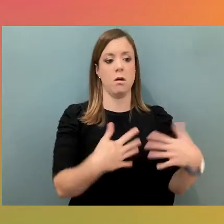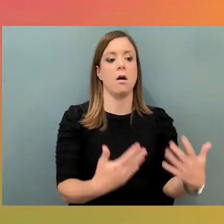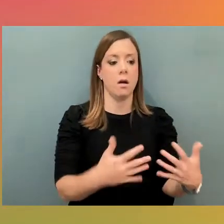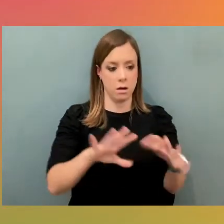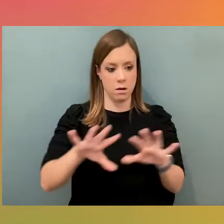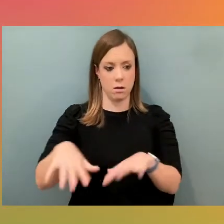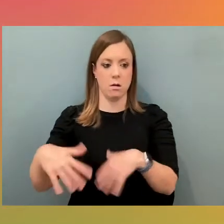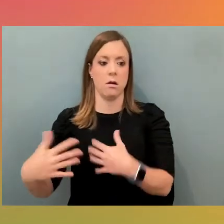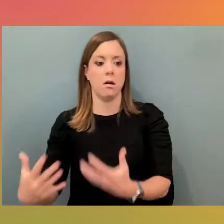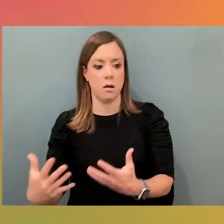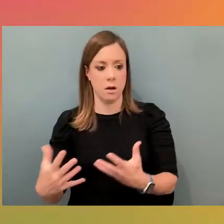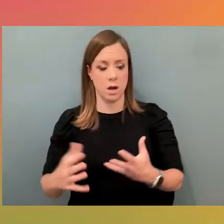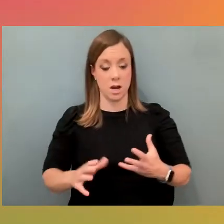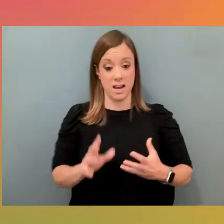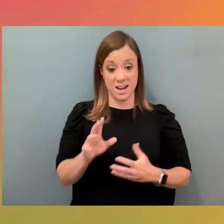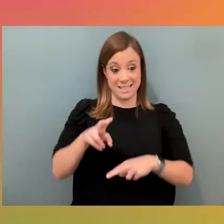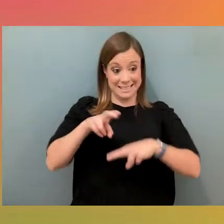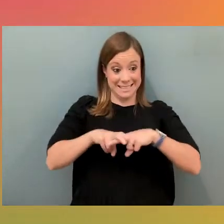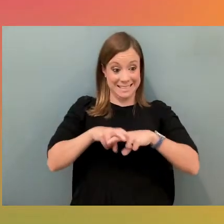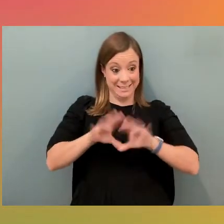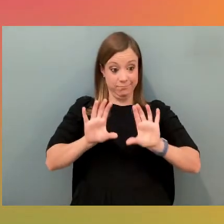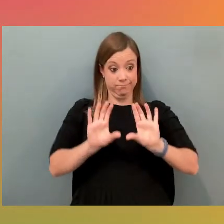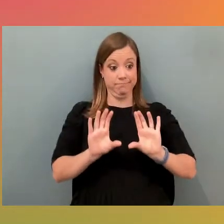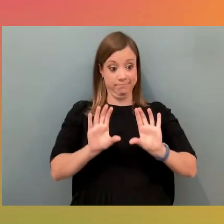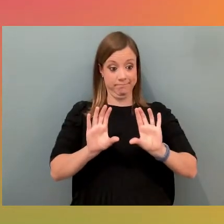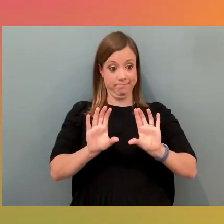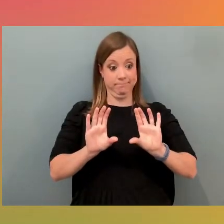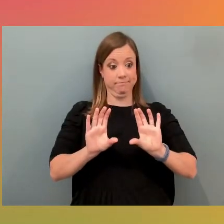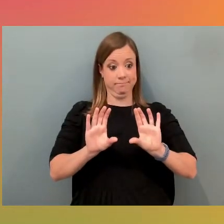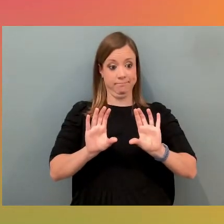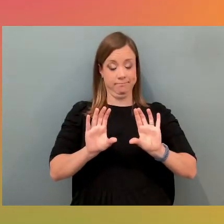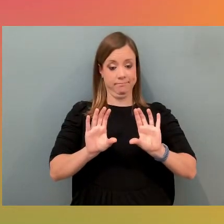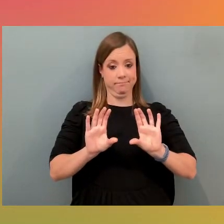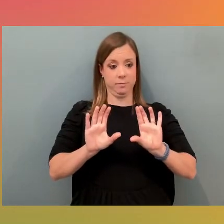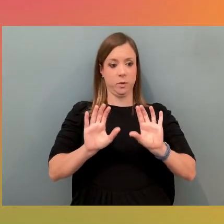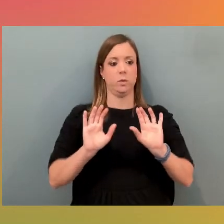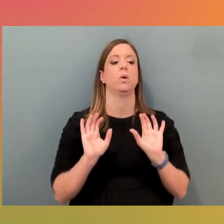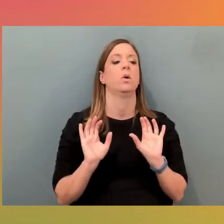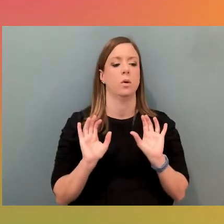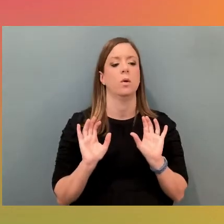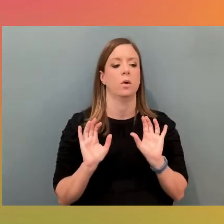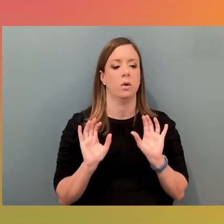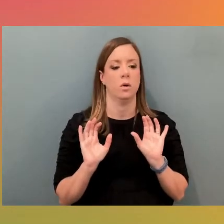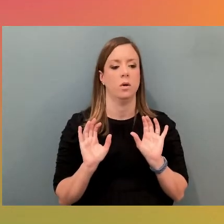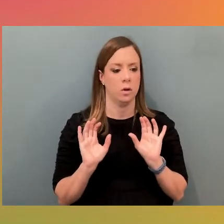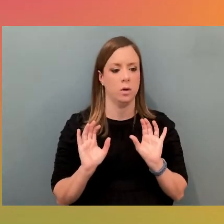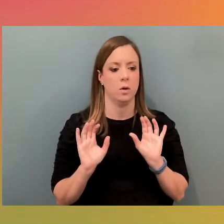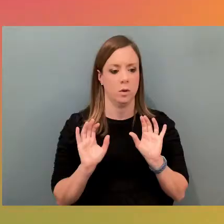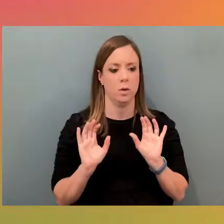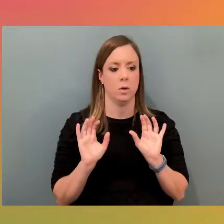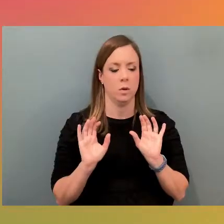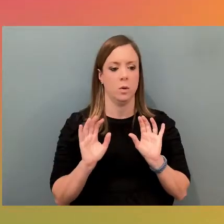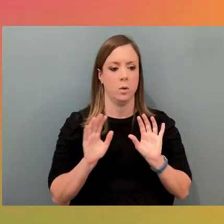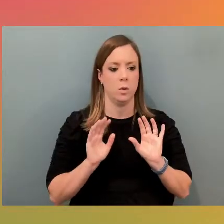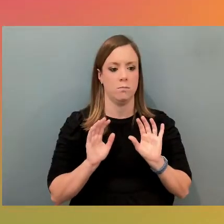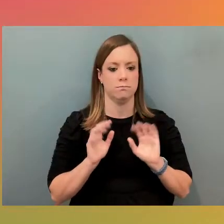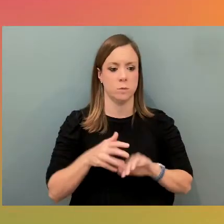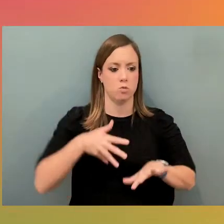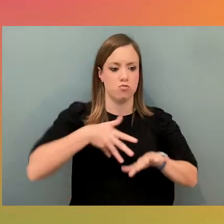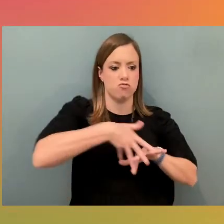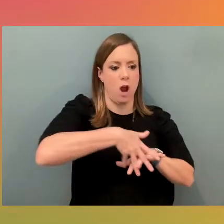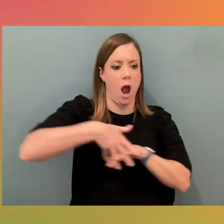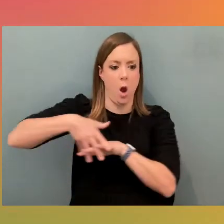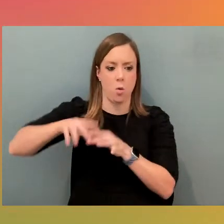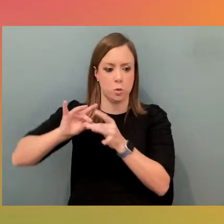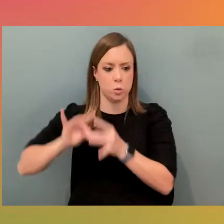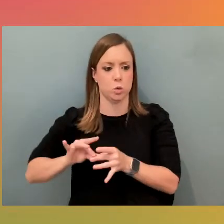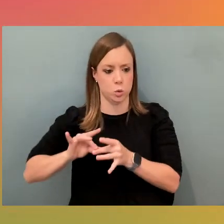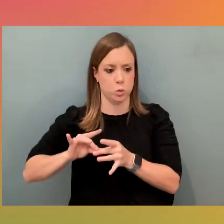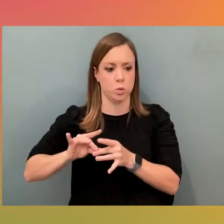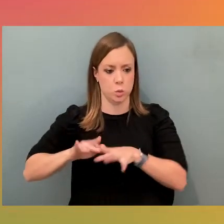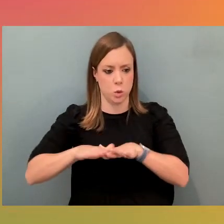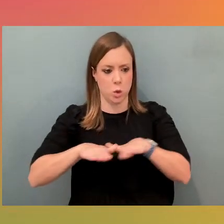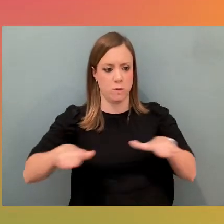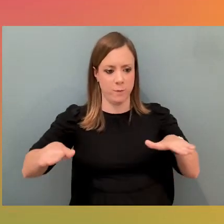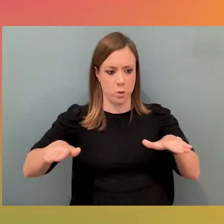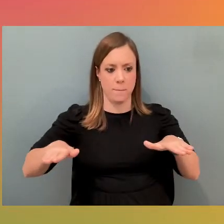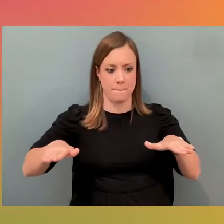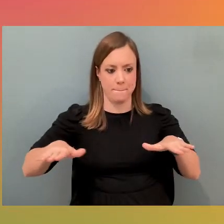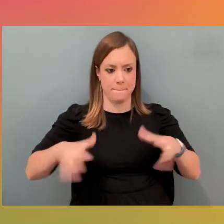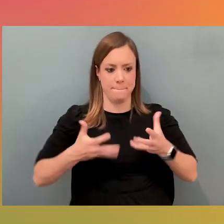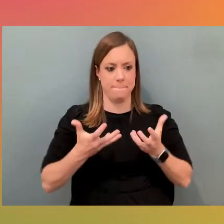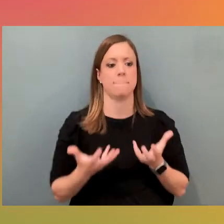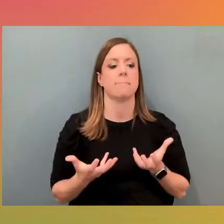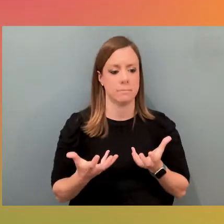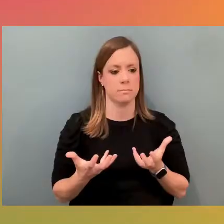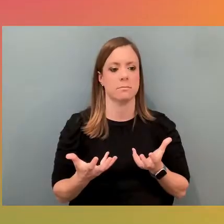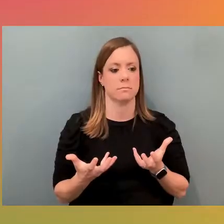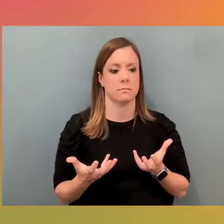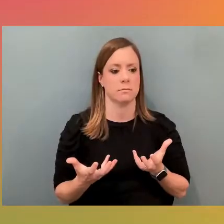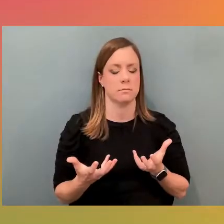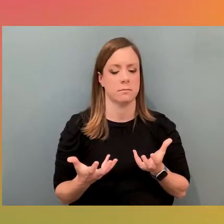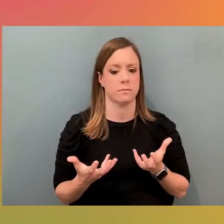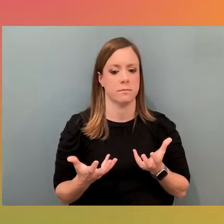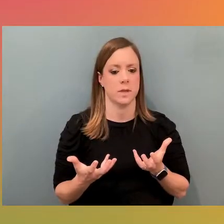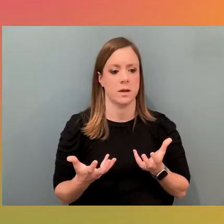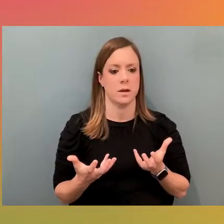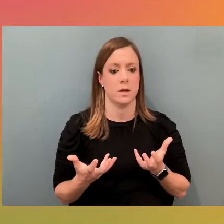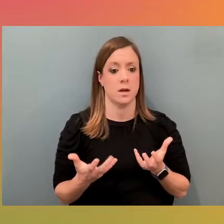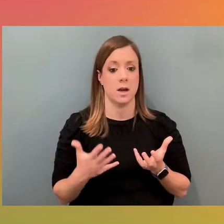THE THIGHS AND CREASES OF THE